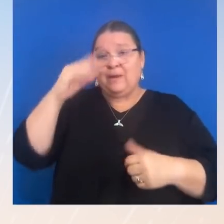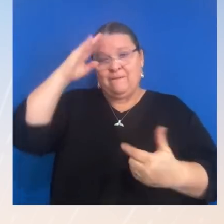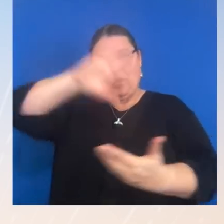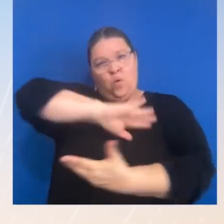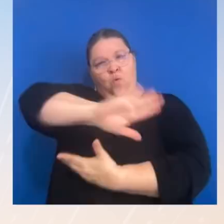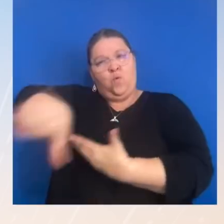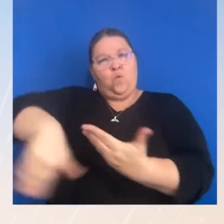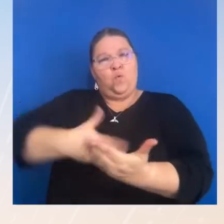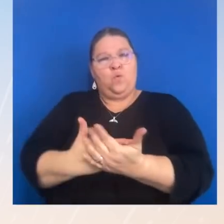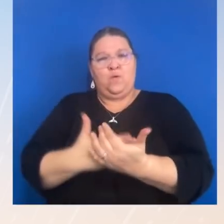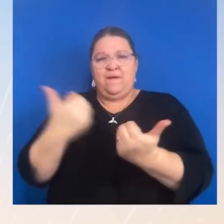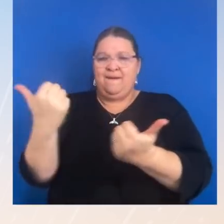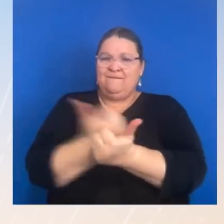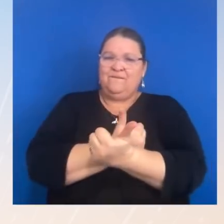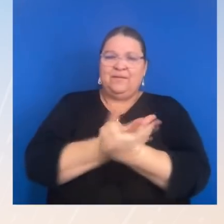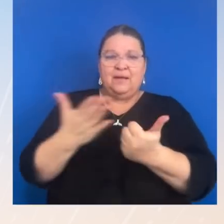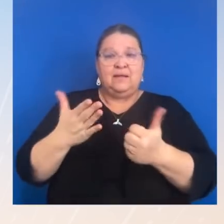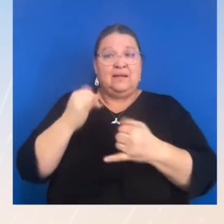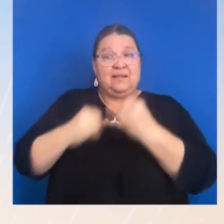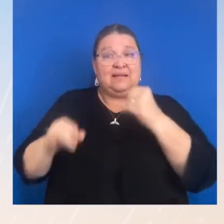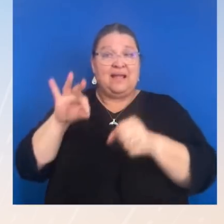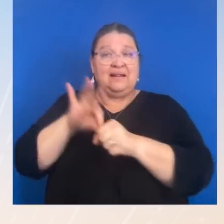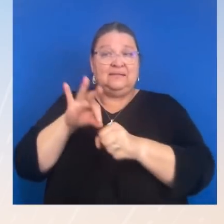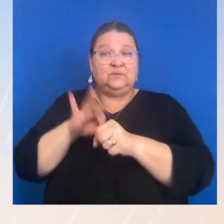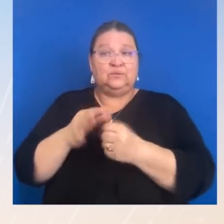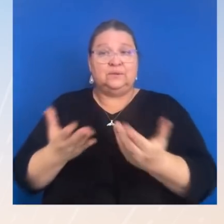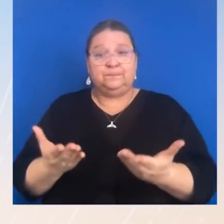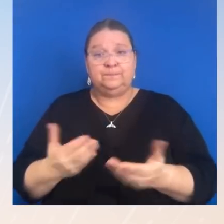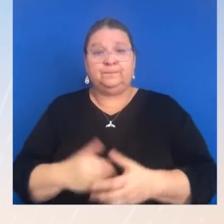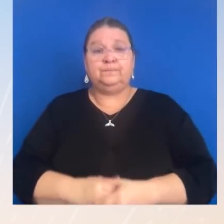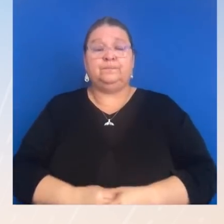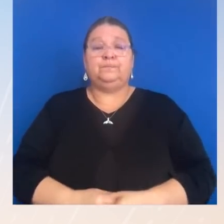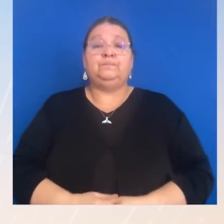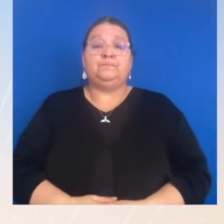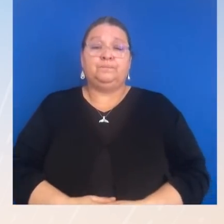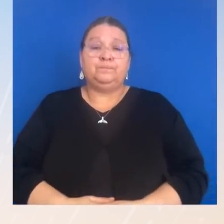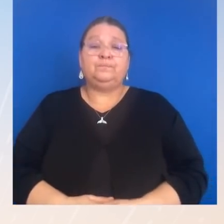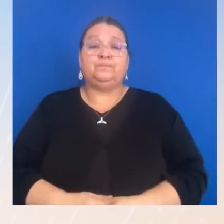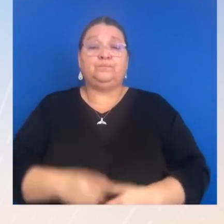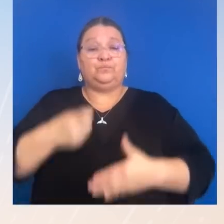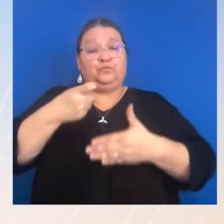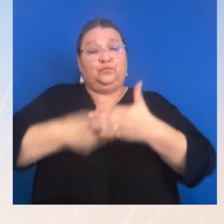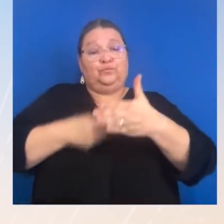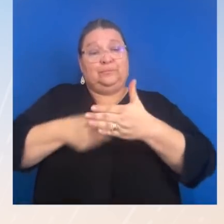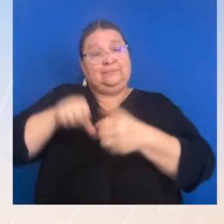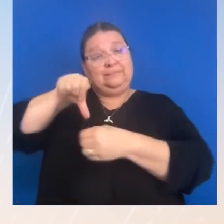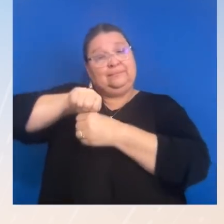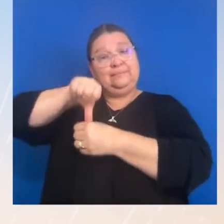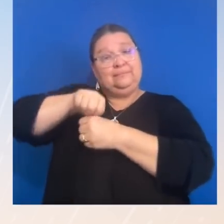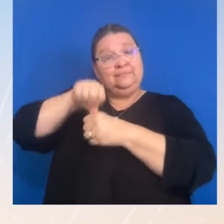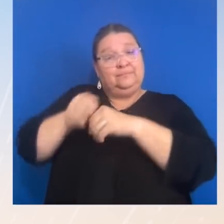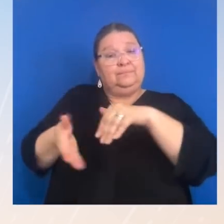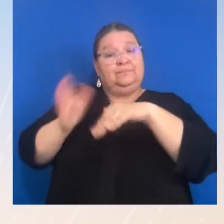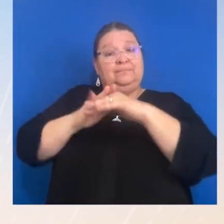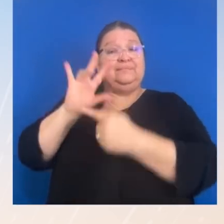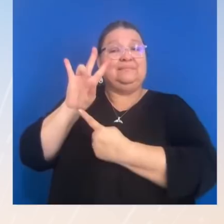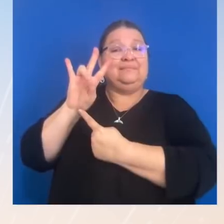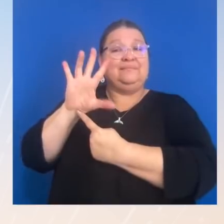go up at least 75 cents since President Putin lined up troops on the border of Ukraine. The Press: And, last month,